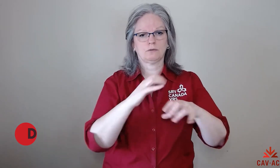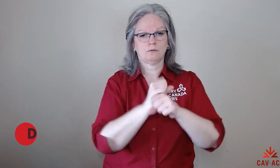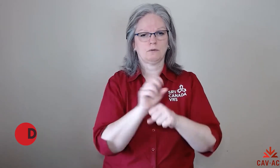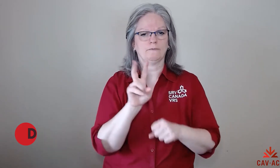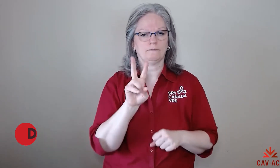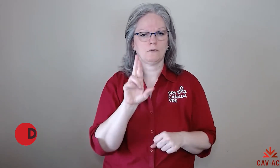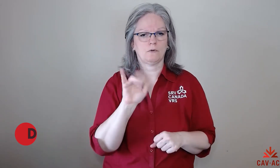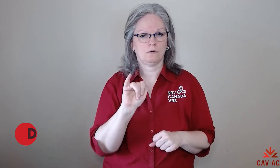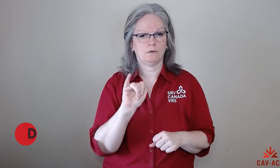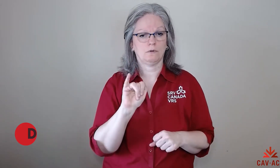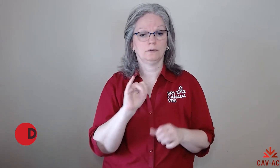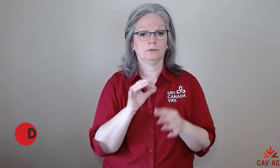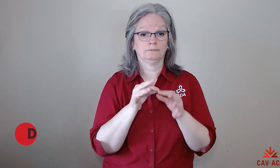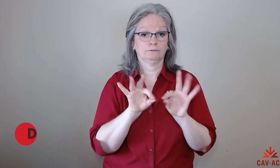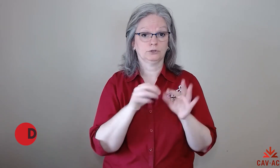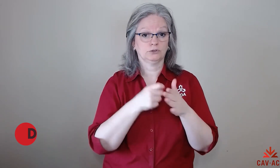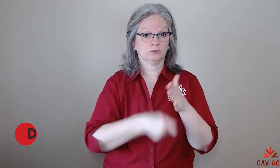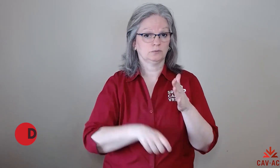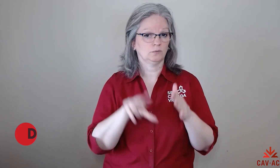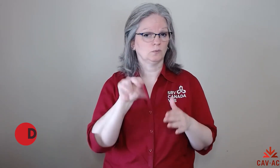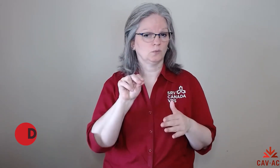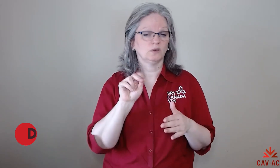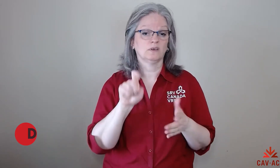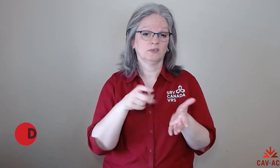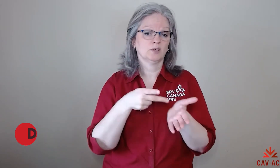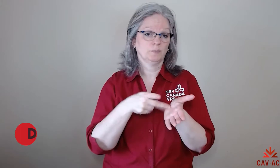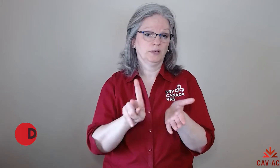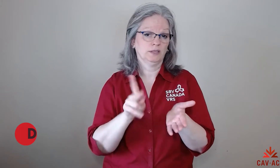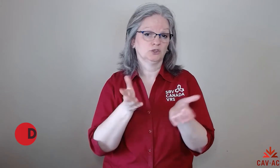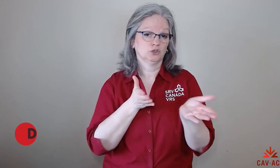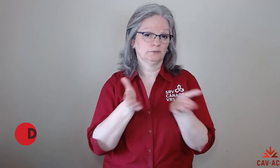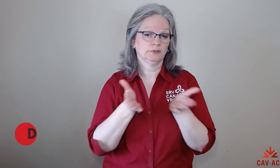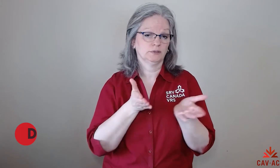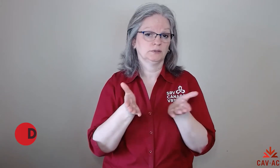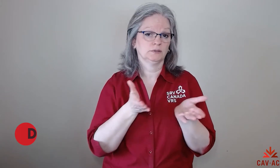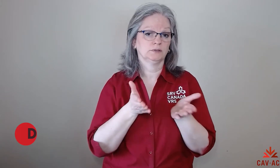That's "VRI", it's not a free service, it's a paid service.